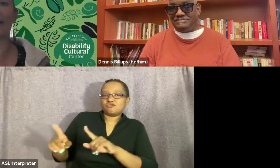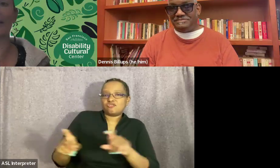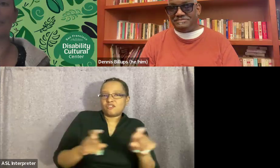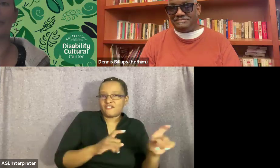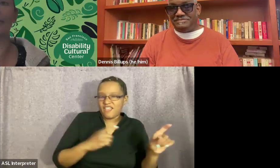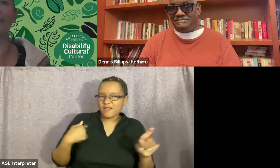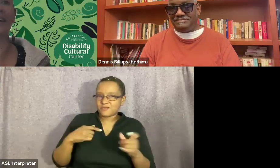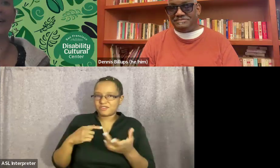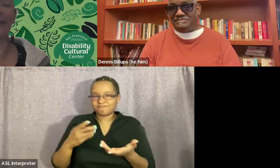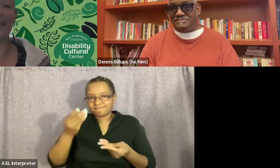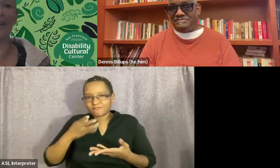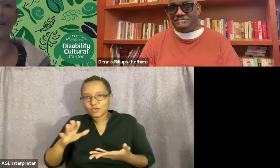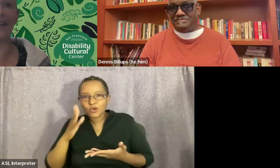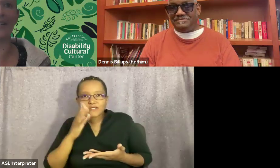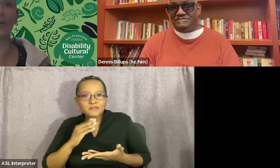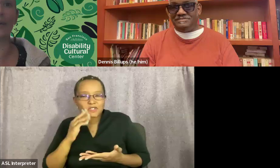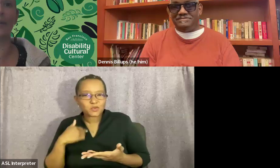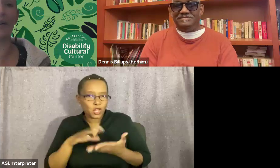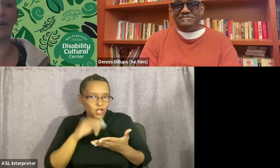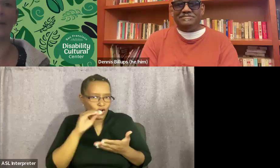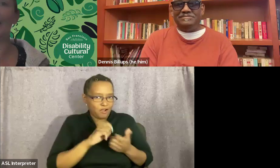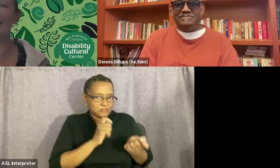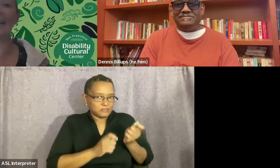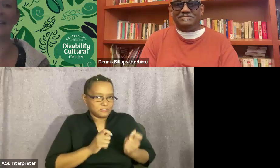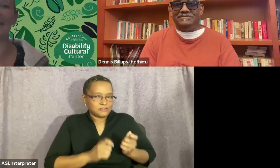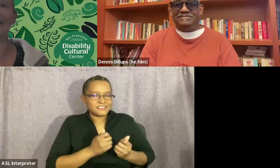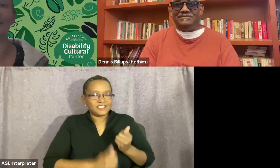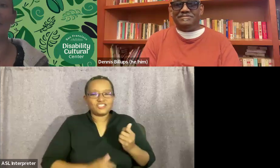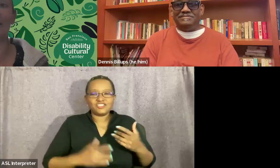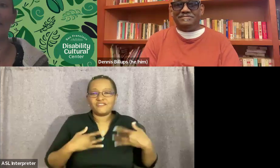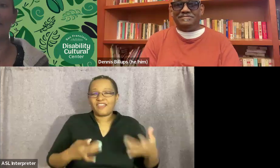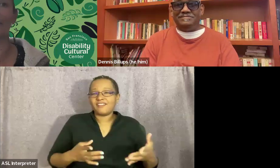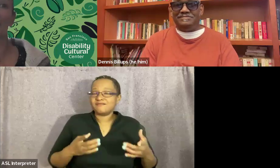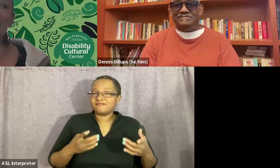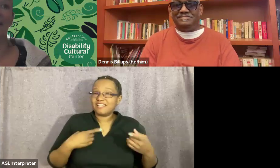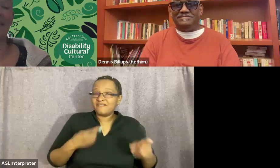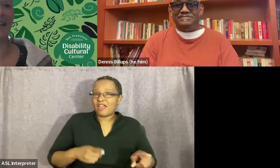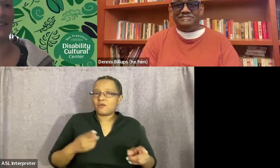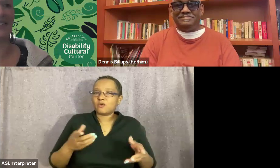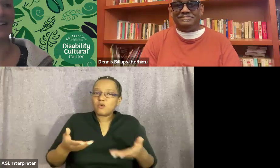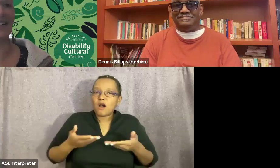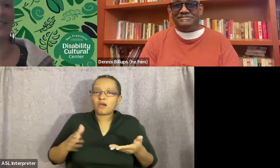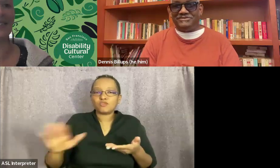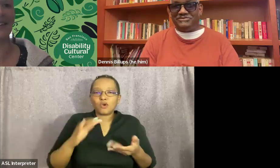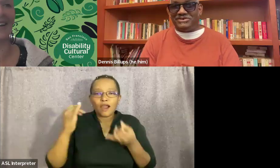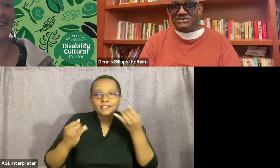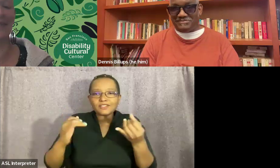how to improve with every event. So we welcome any ideas and feedback. Thank you Dennis once again. If